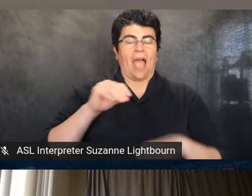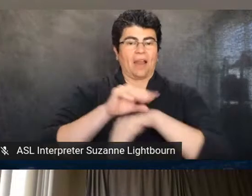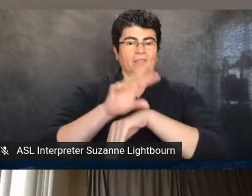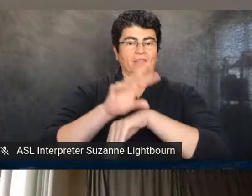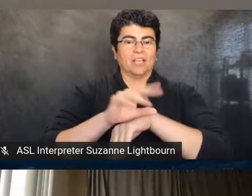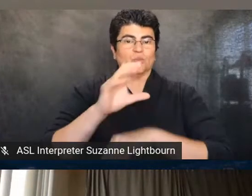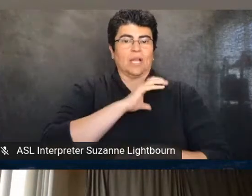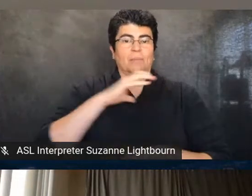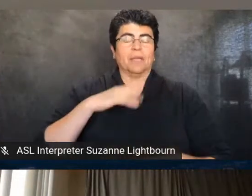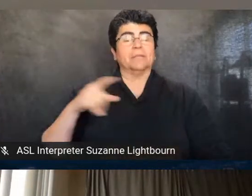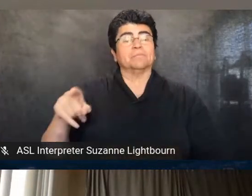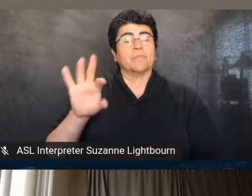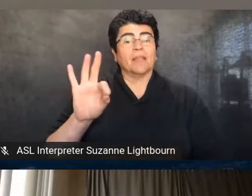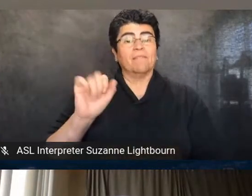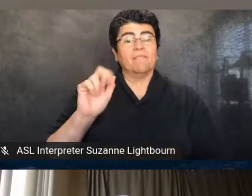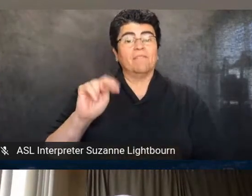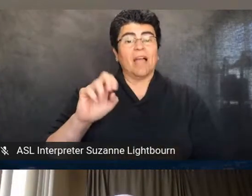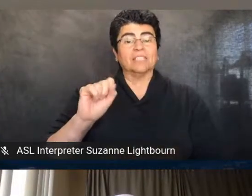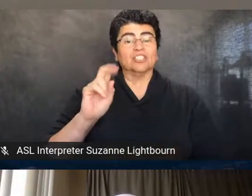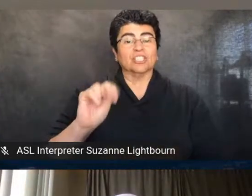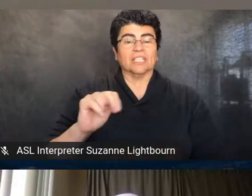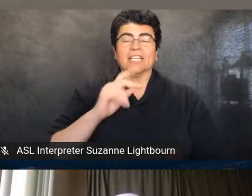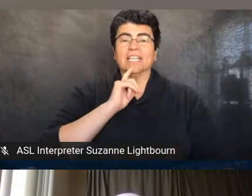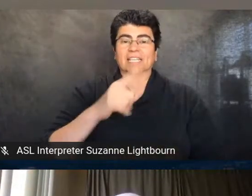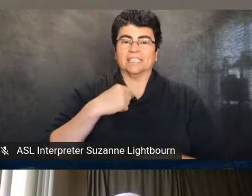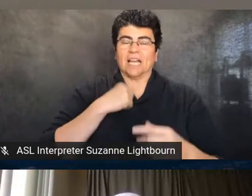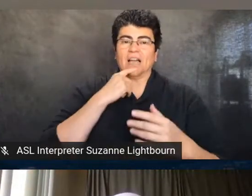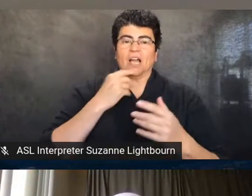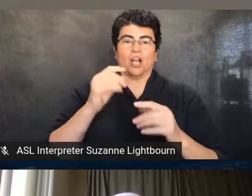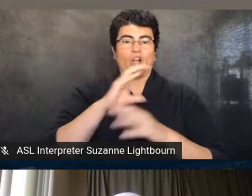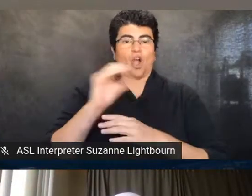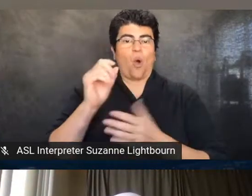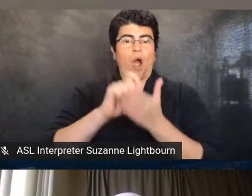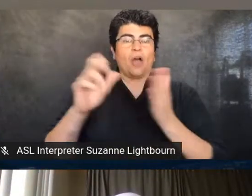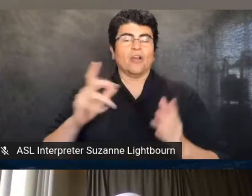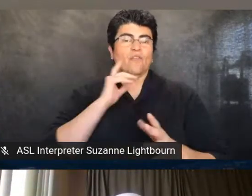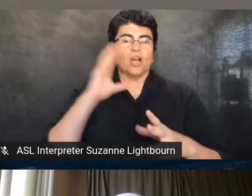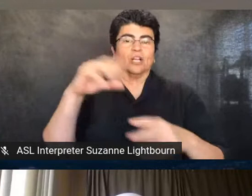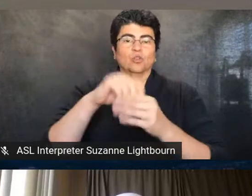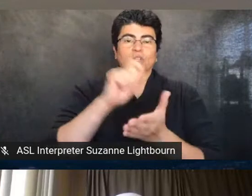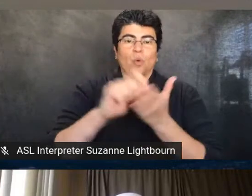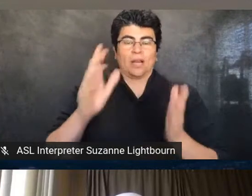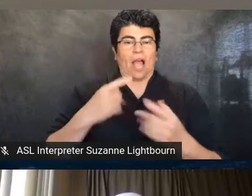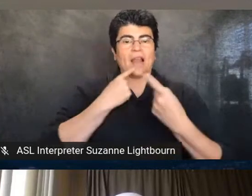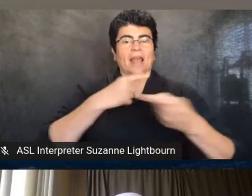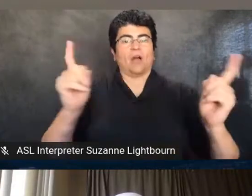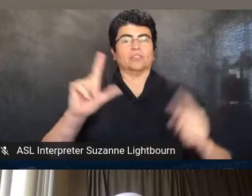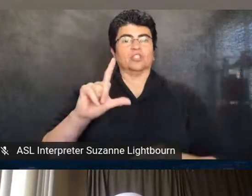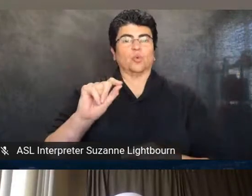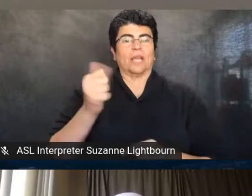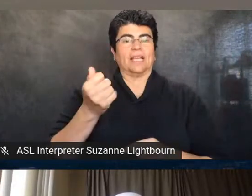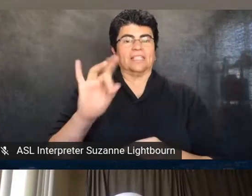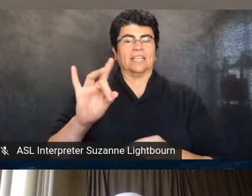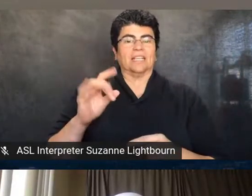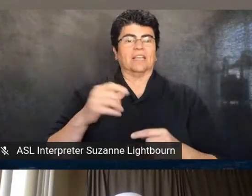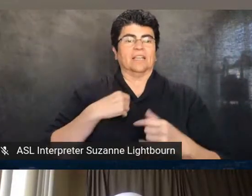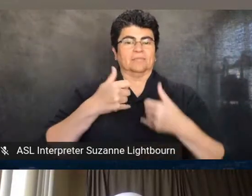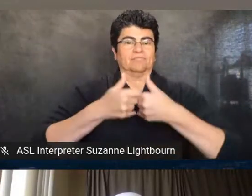Fanshan is also a co-author of "The Inclusion Writer" which was announced at the 2019 Oscar Awards by Frances McDormand.